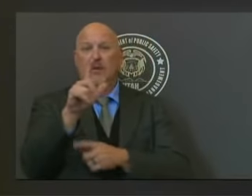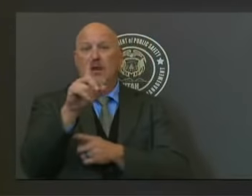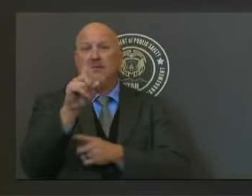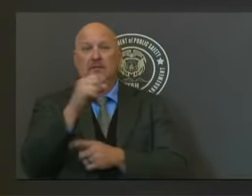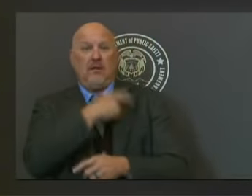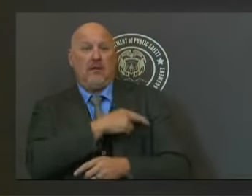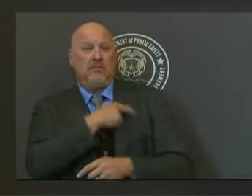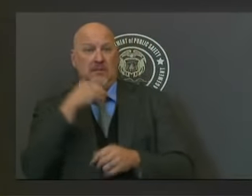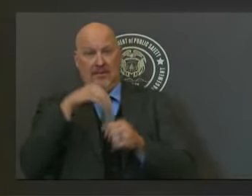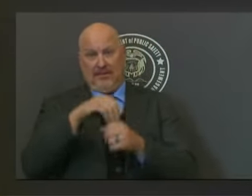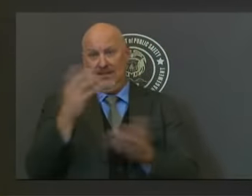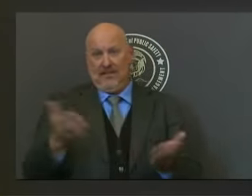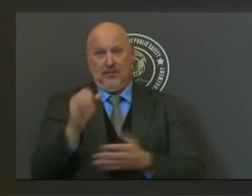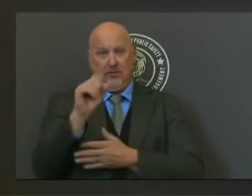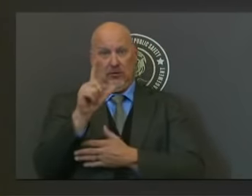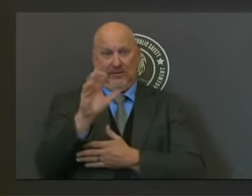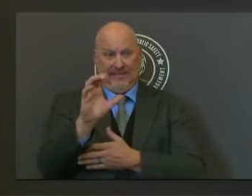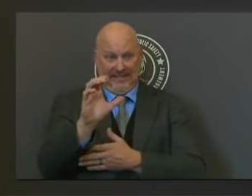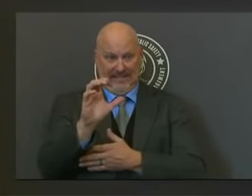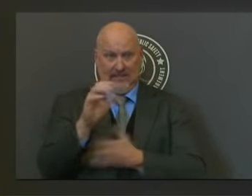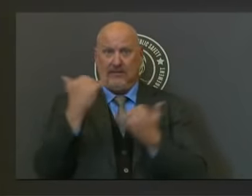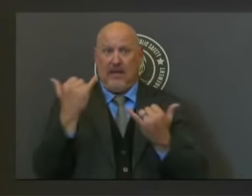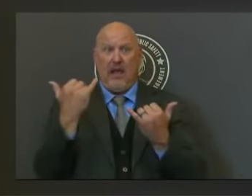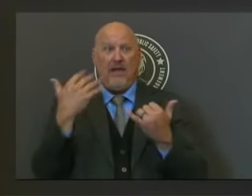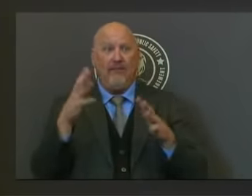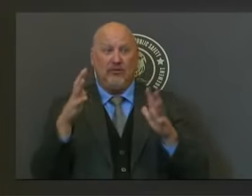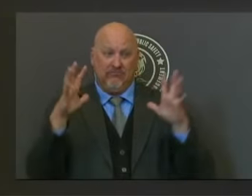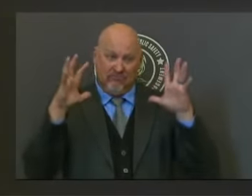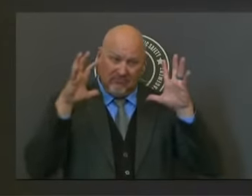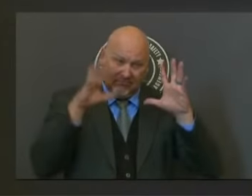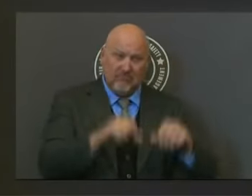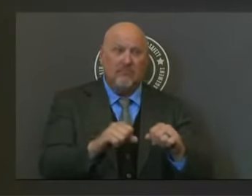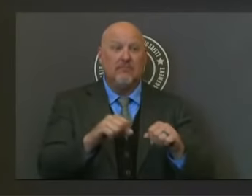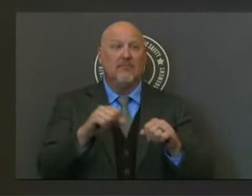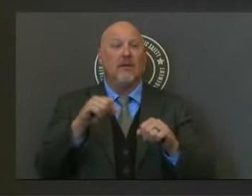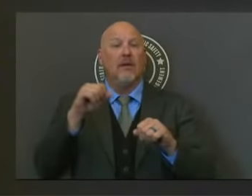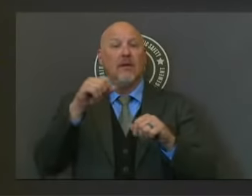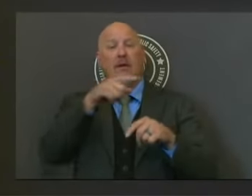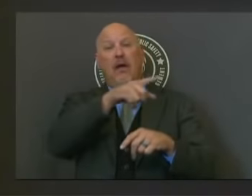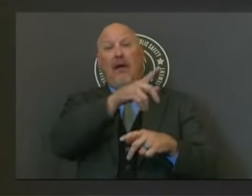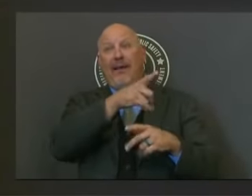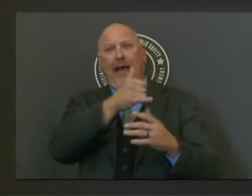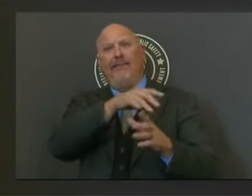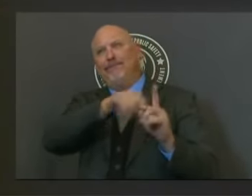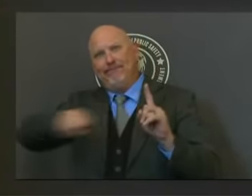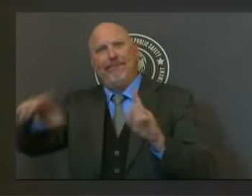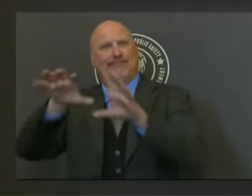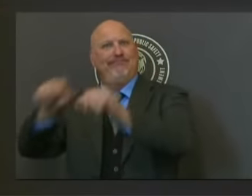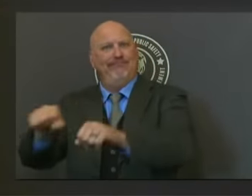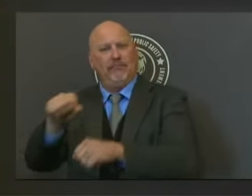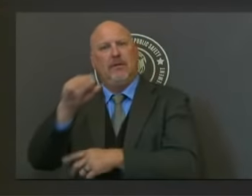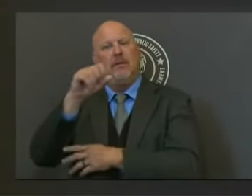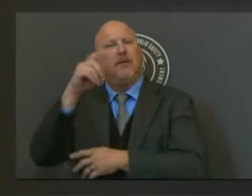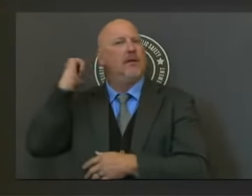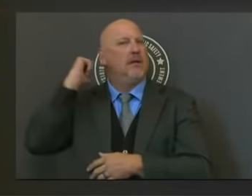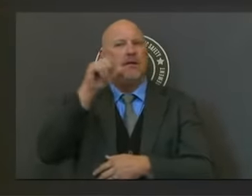hospital in Murray this allows for more covert patients to be